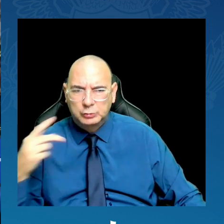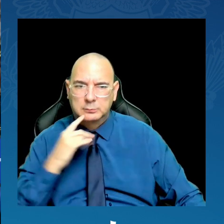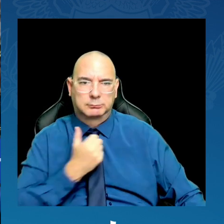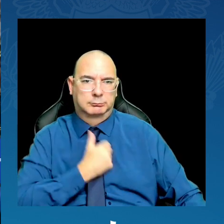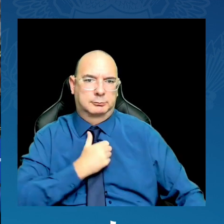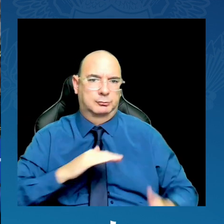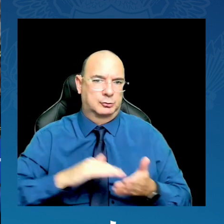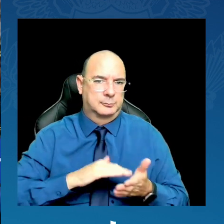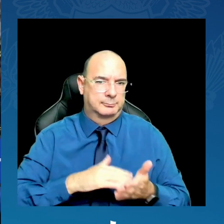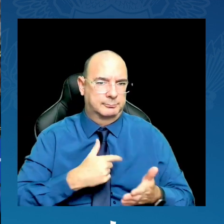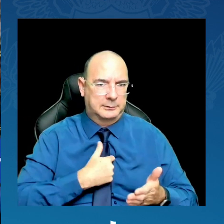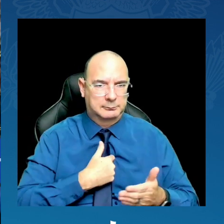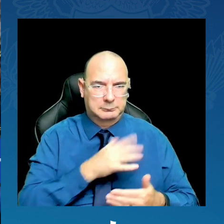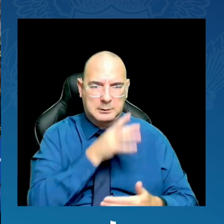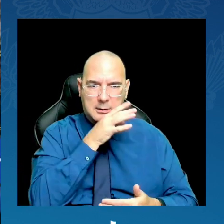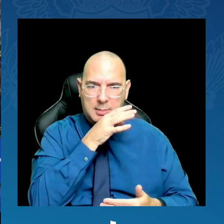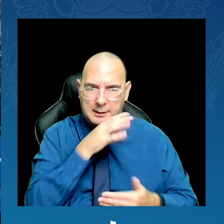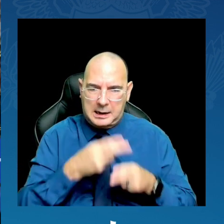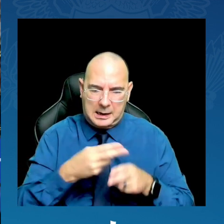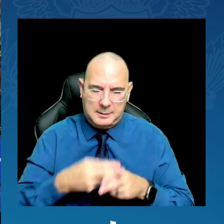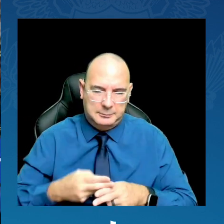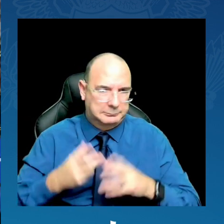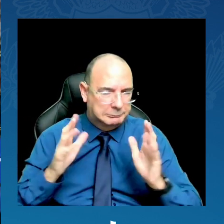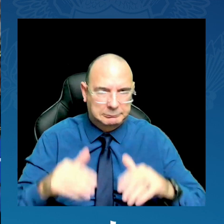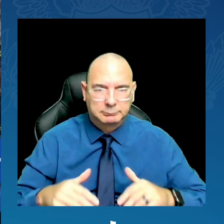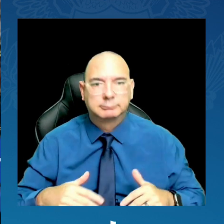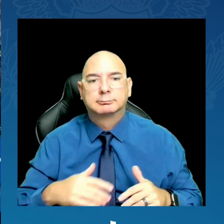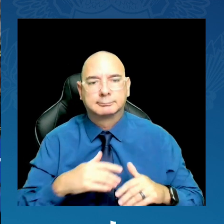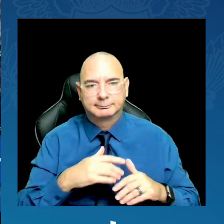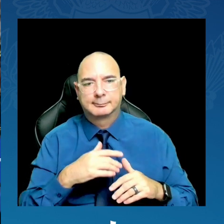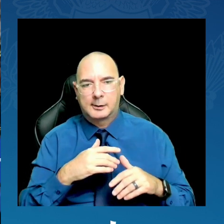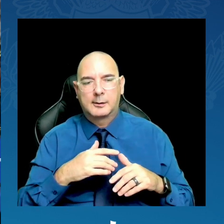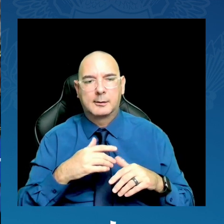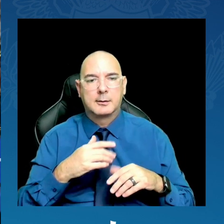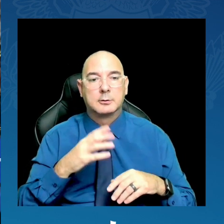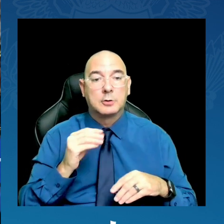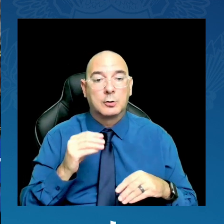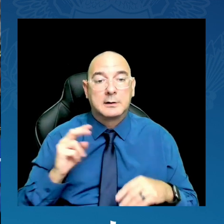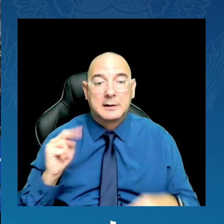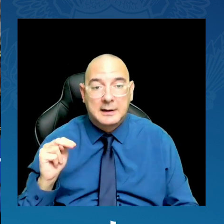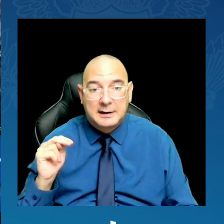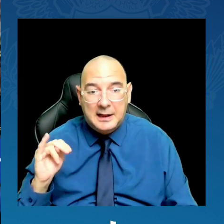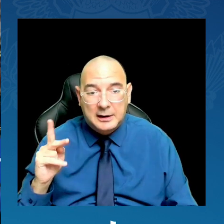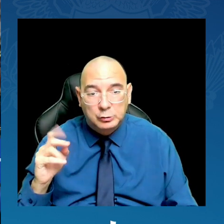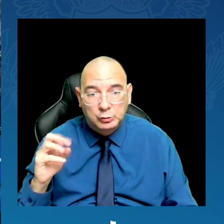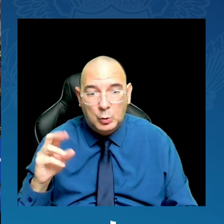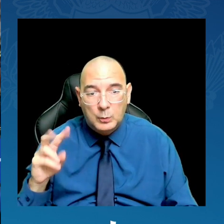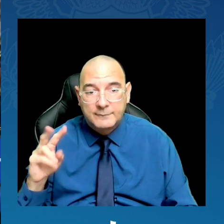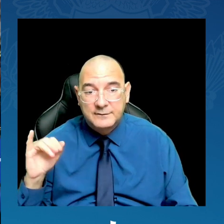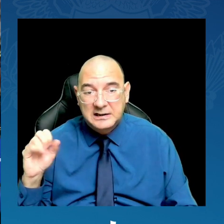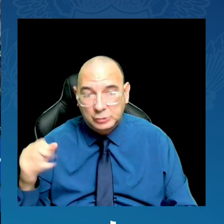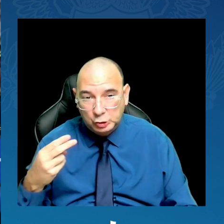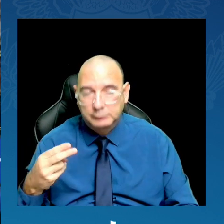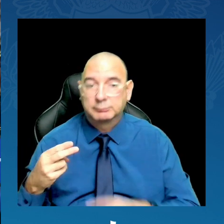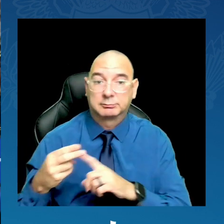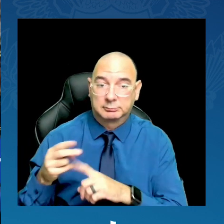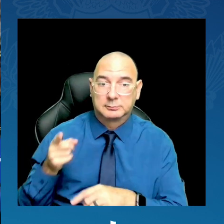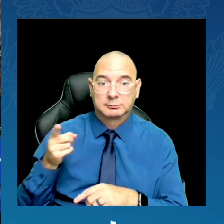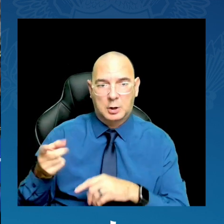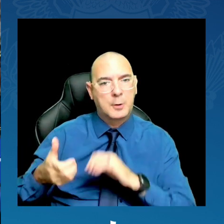It's important to pronounce correctly. It's Nick Ravish, and he is a partner at Morrison and Forester. Welcome to the three of you.